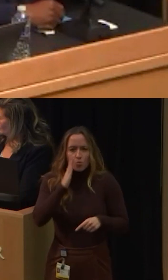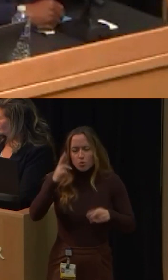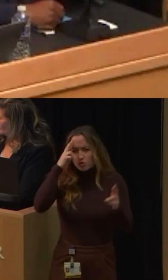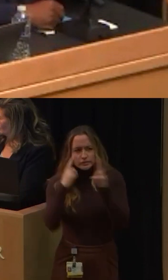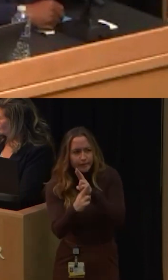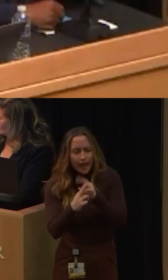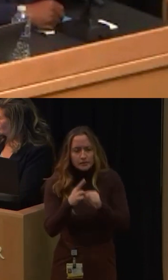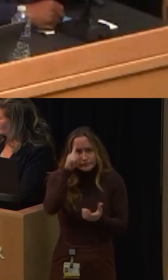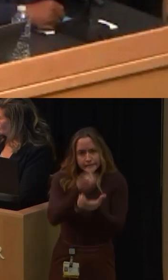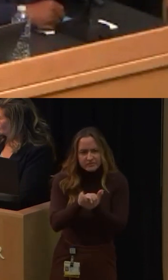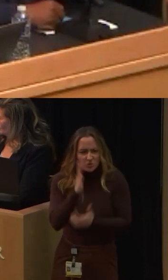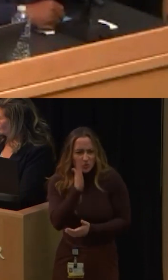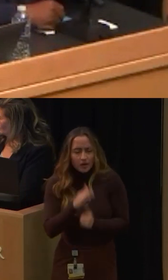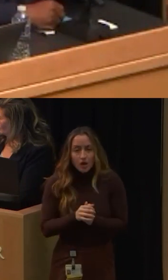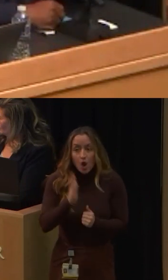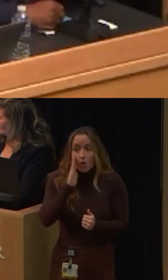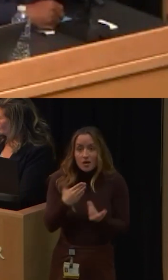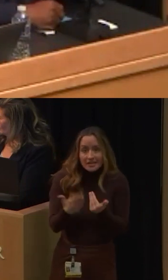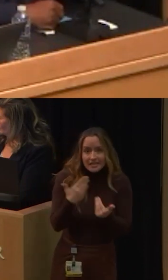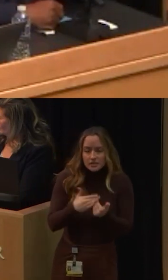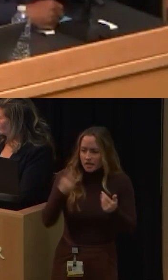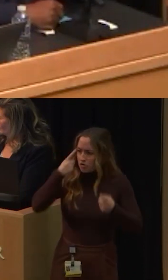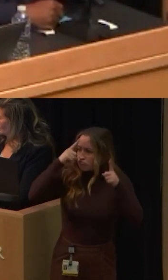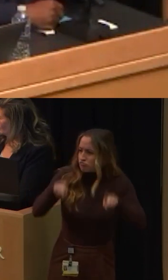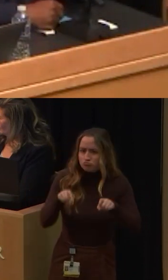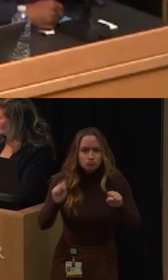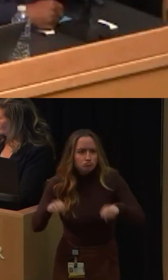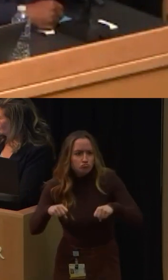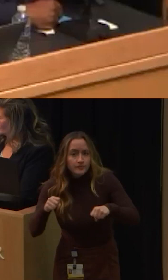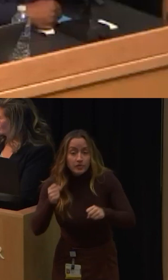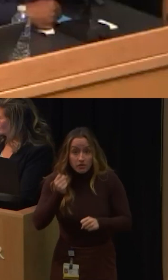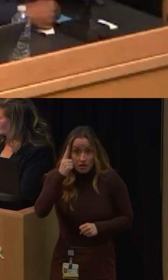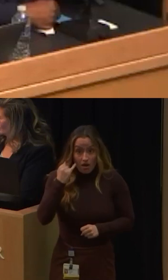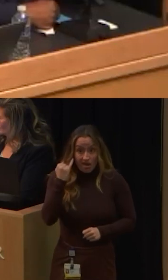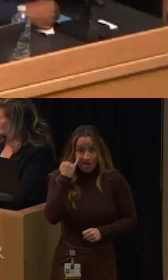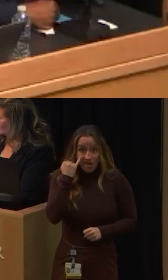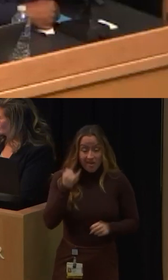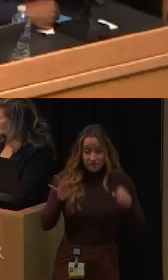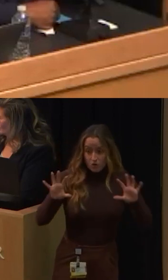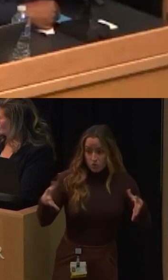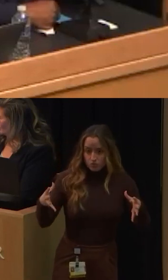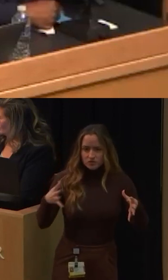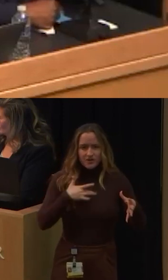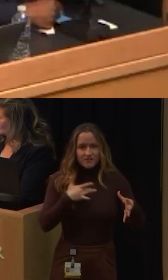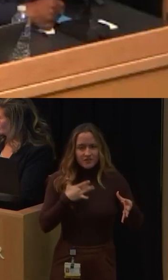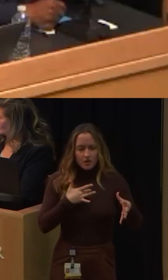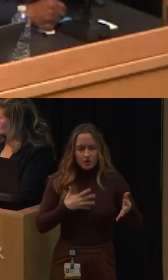"that they will be able to easily come to consensus, "but when members of a group notice "that they are socially different from one another,